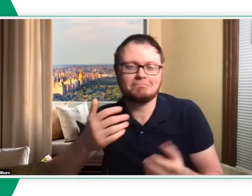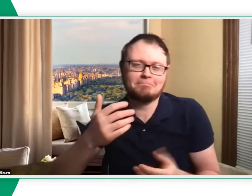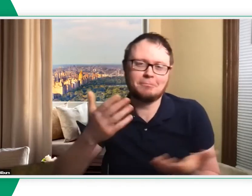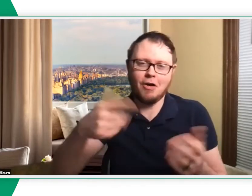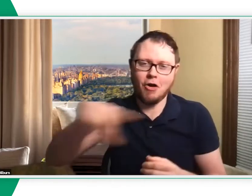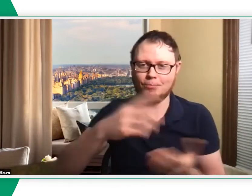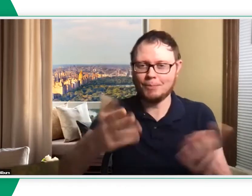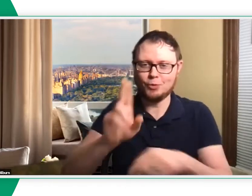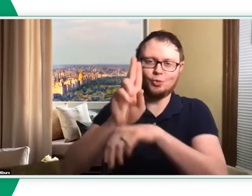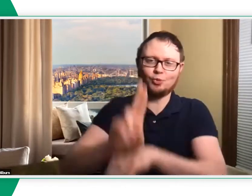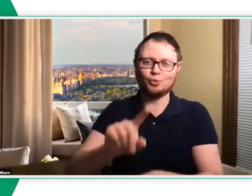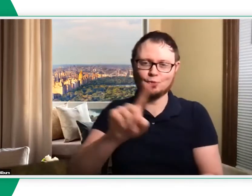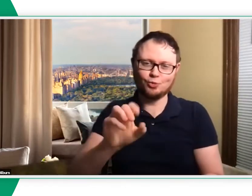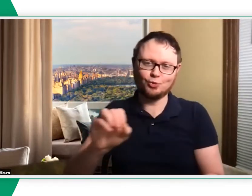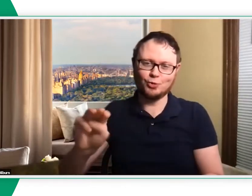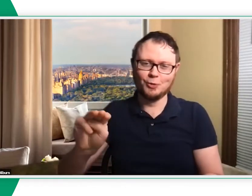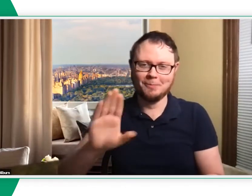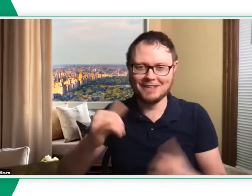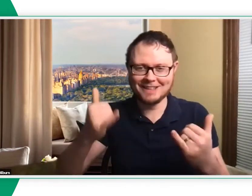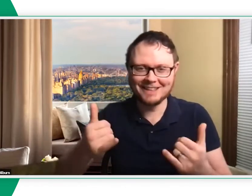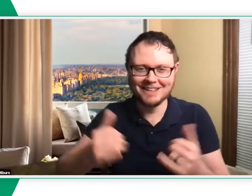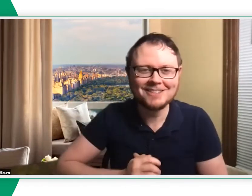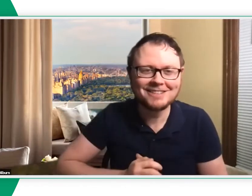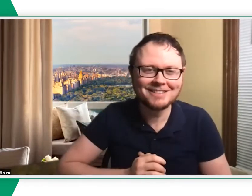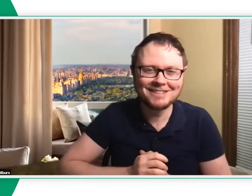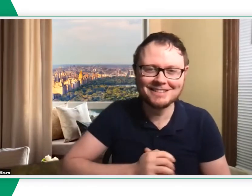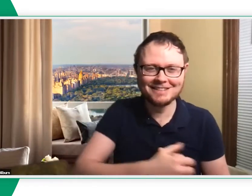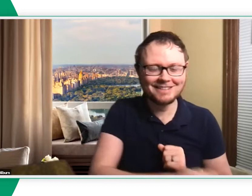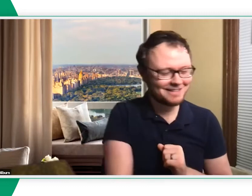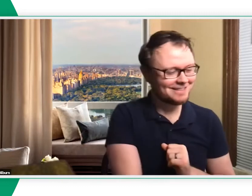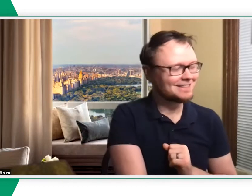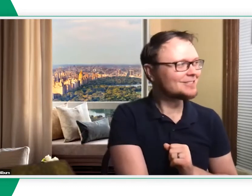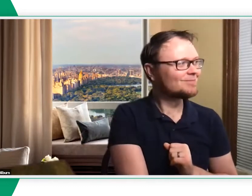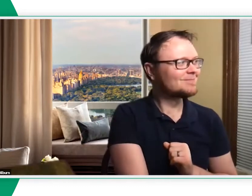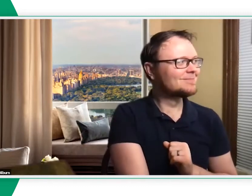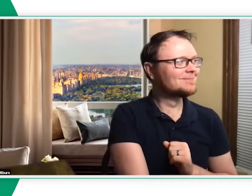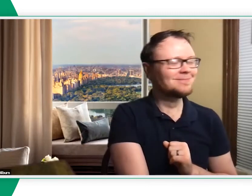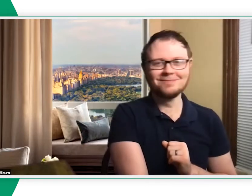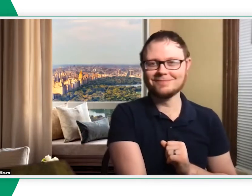Any questions, feel free to use the chat or use the Q&A. I'm pretty sure that you're all